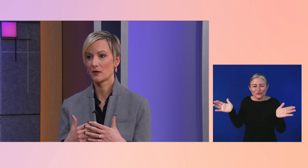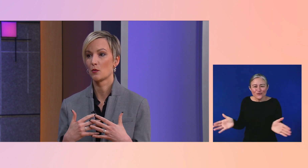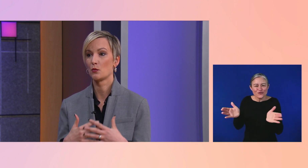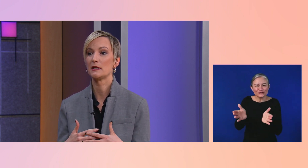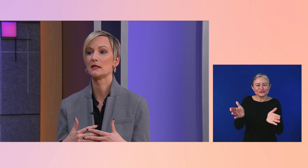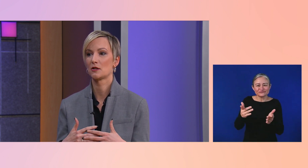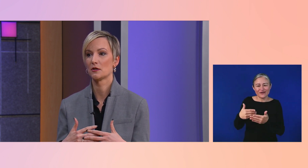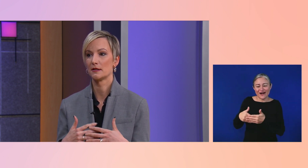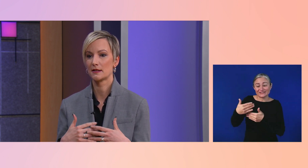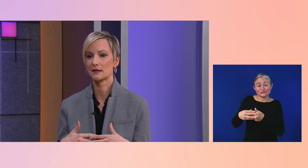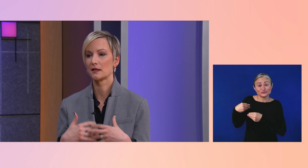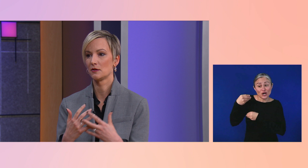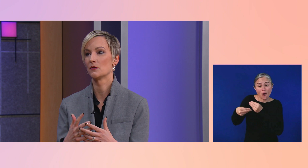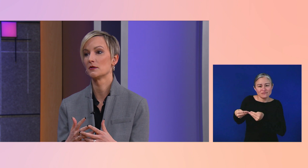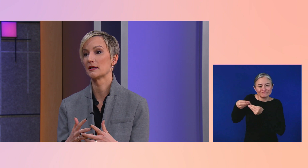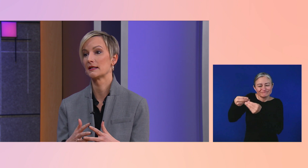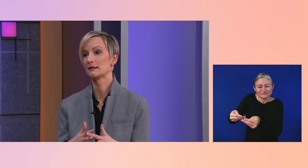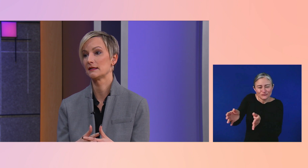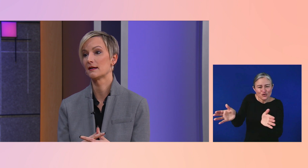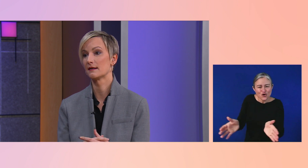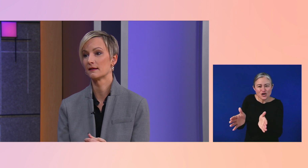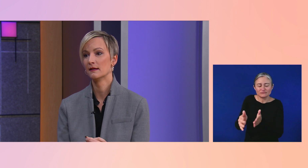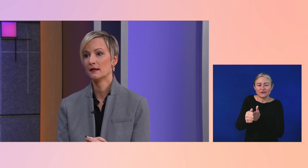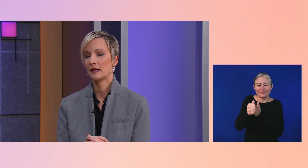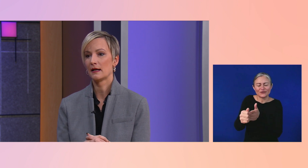that we could continue her legacy on.